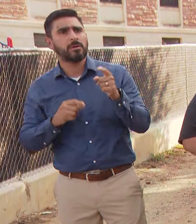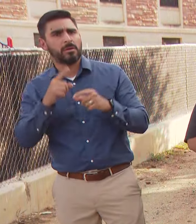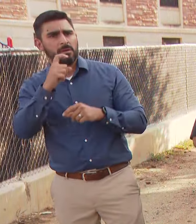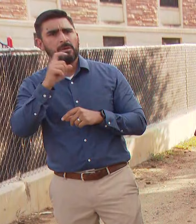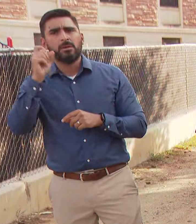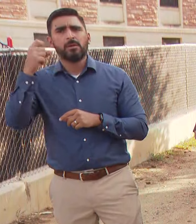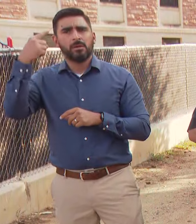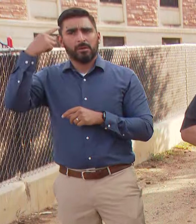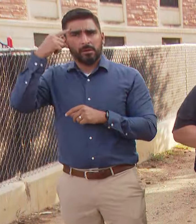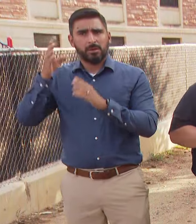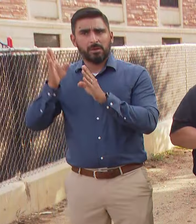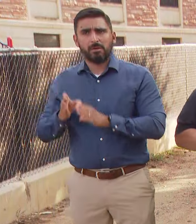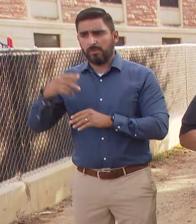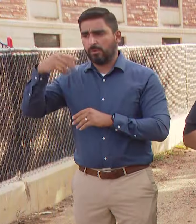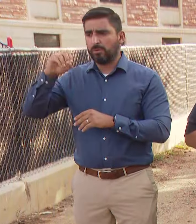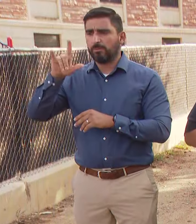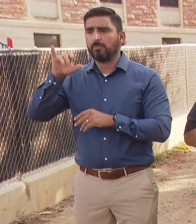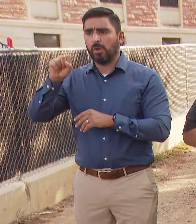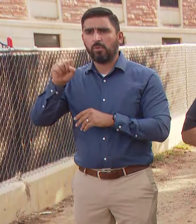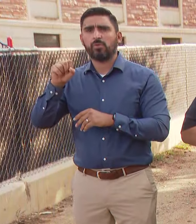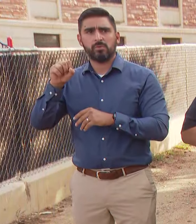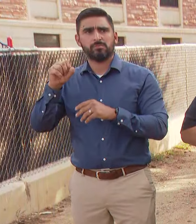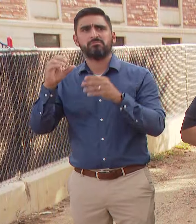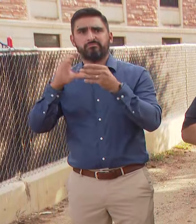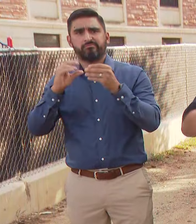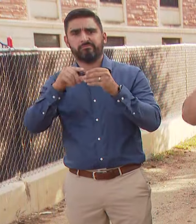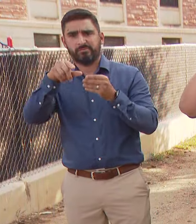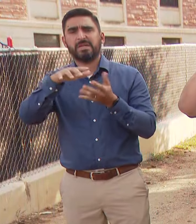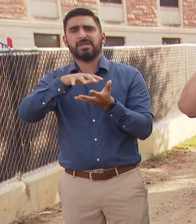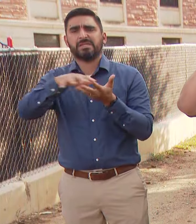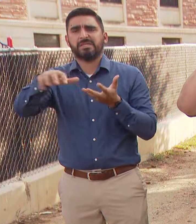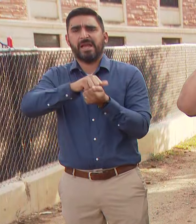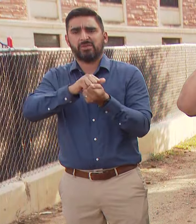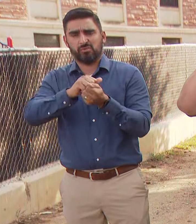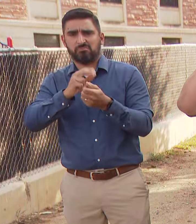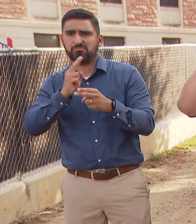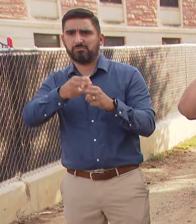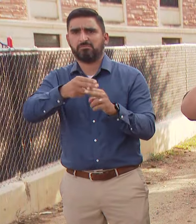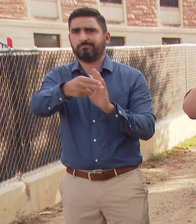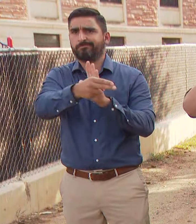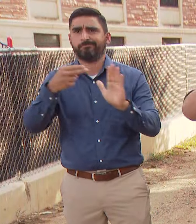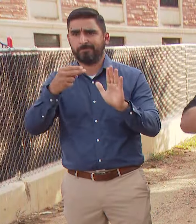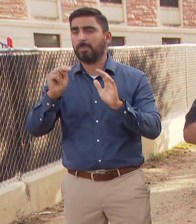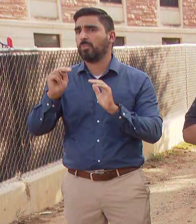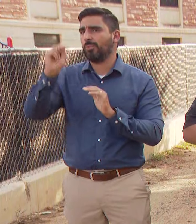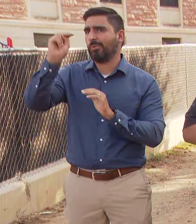Polis earlier today declaring that disaster declaration for the fires up north and down south.